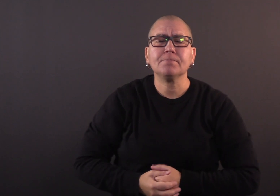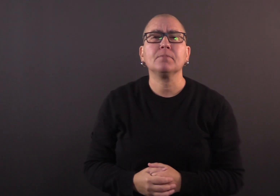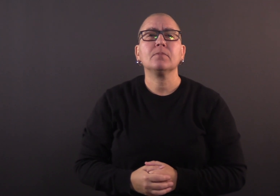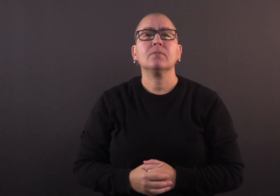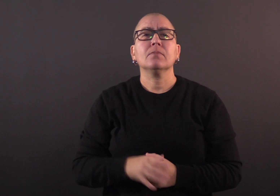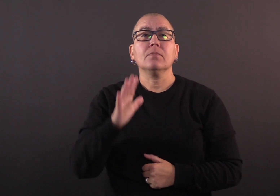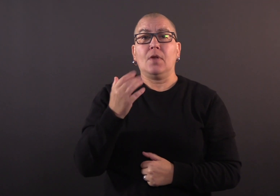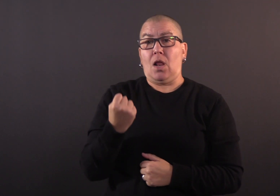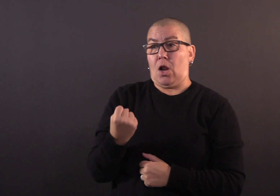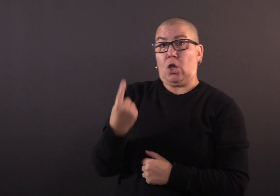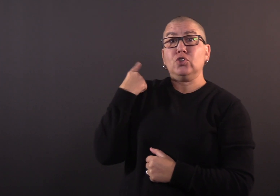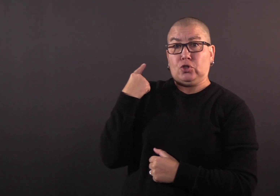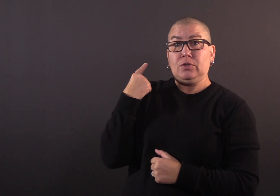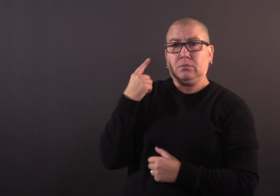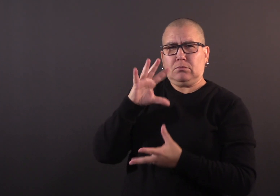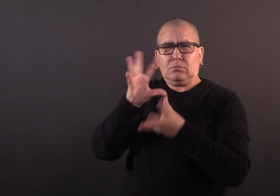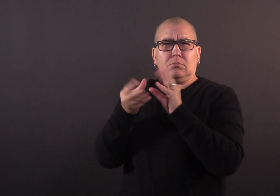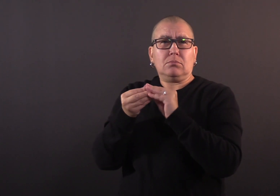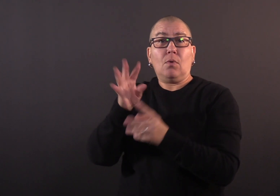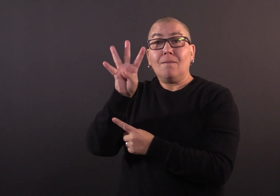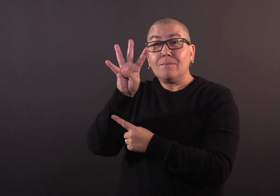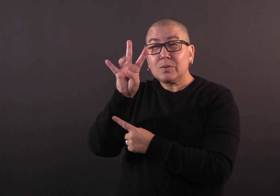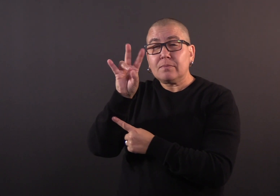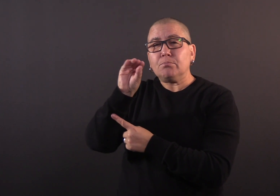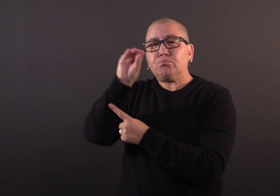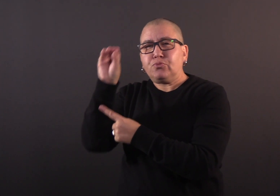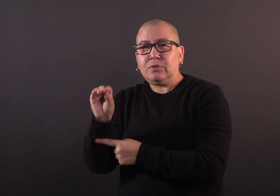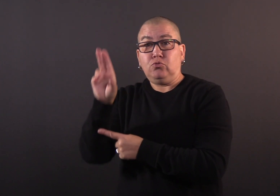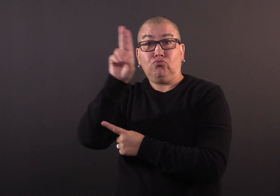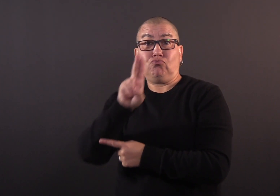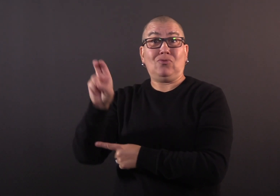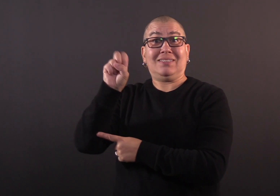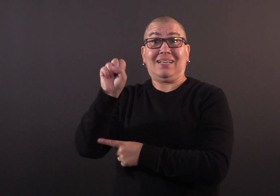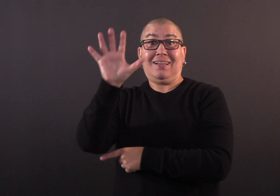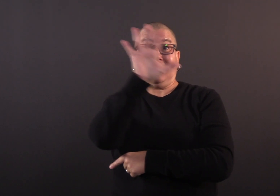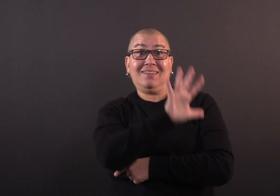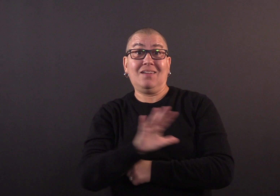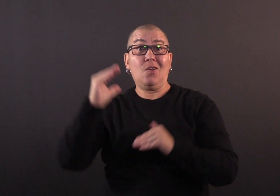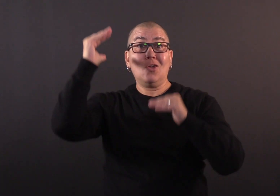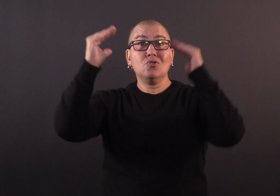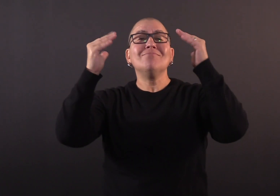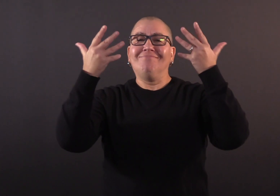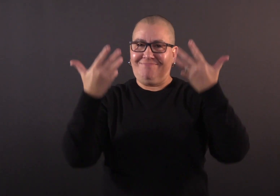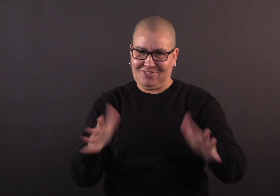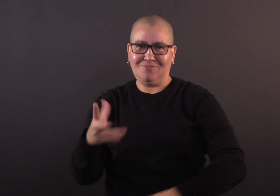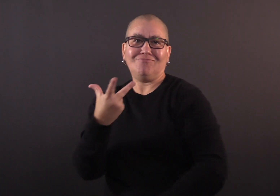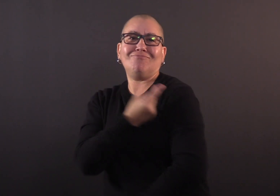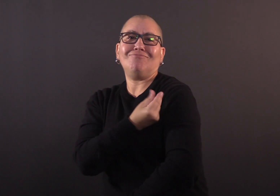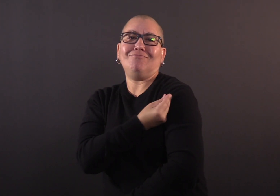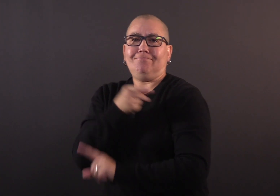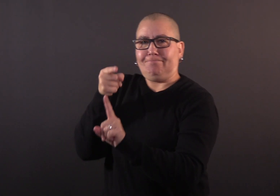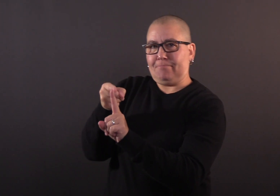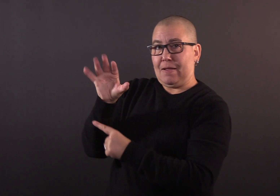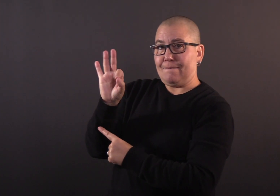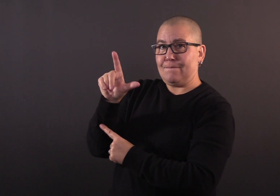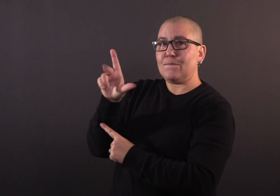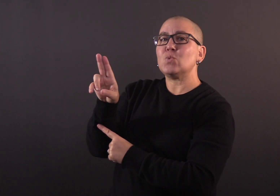Nationwide, Vaccinations Trending Down Last year, just 47 percent of U.S. adults